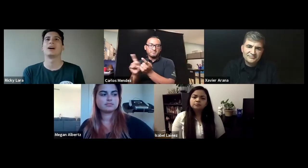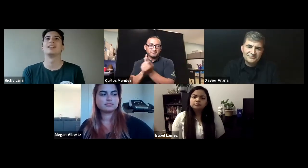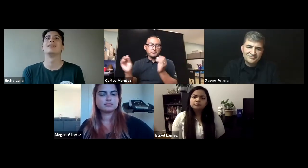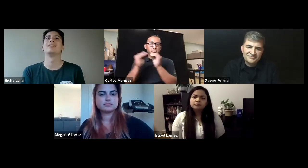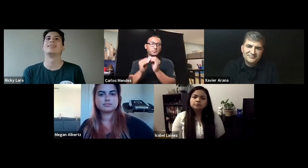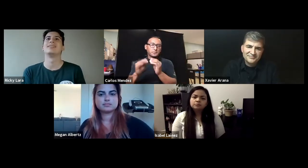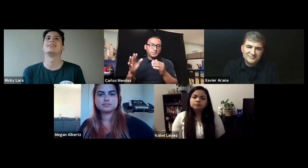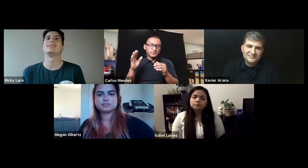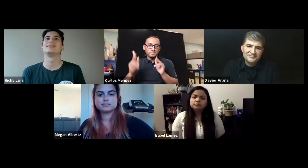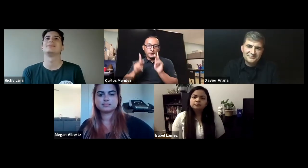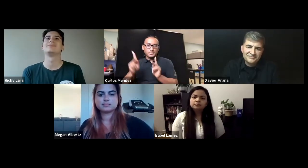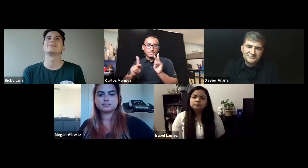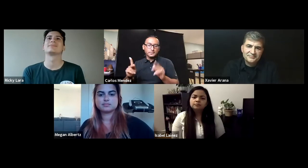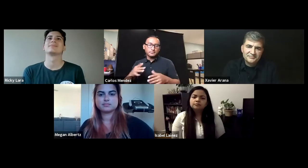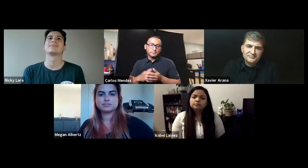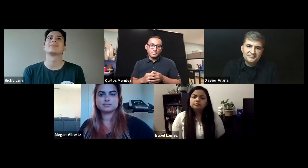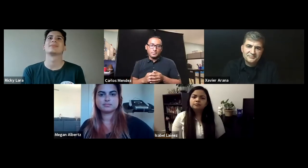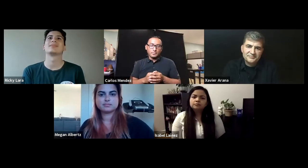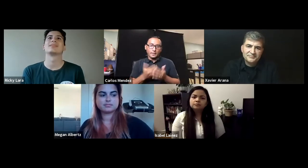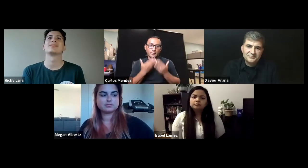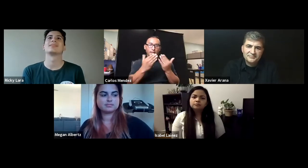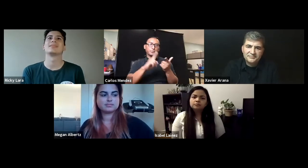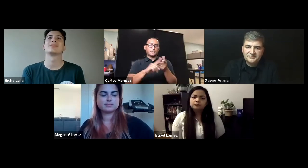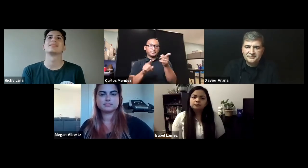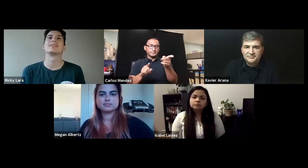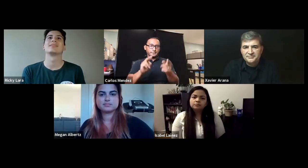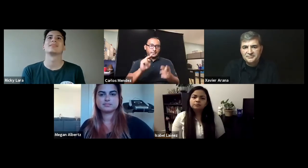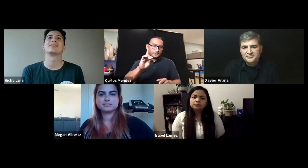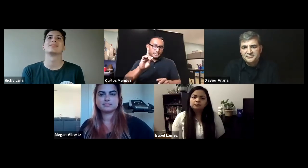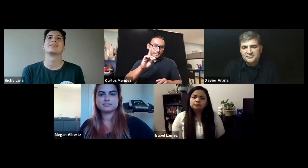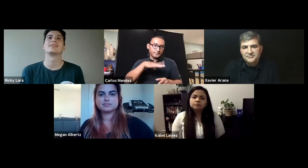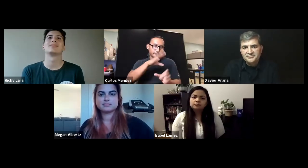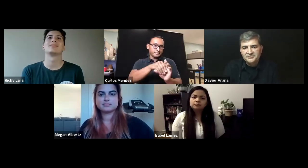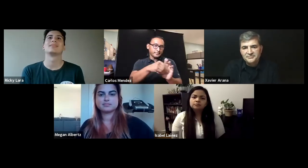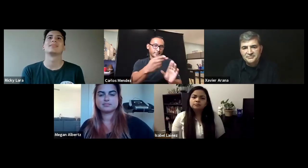you know, just different areas where we meet a bunch of people.